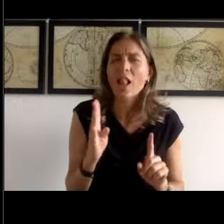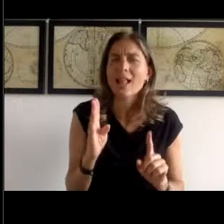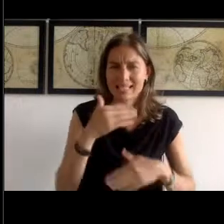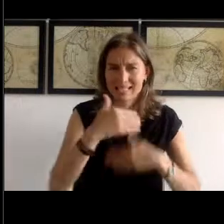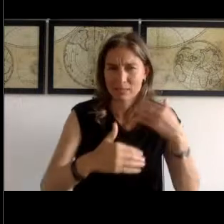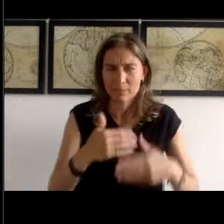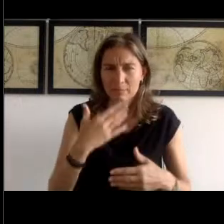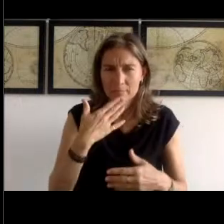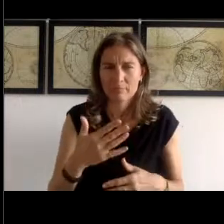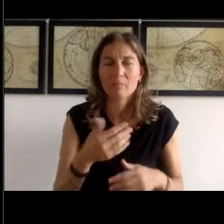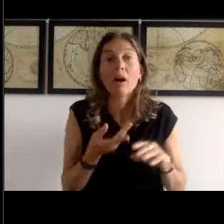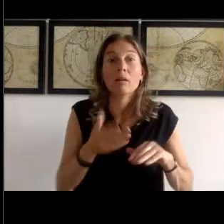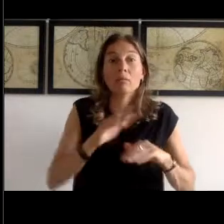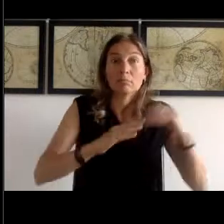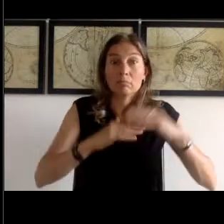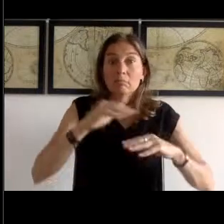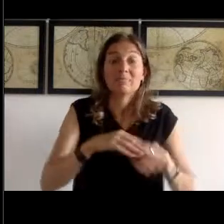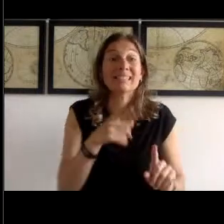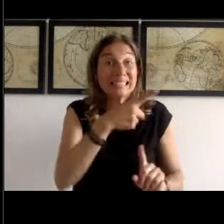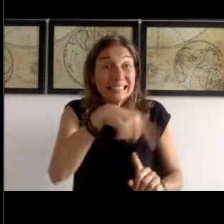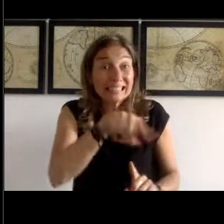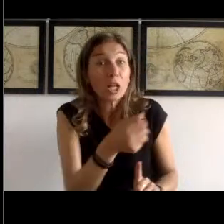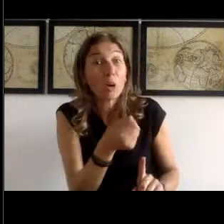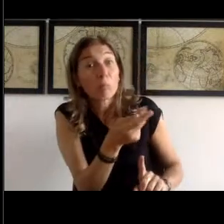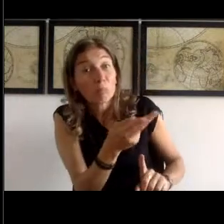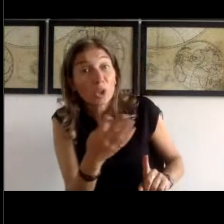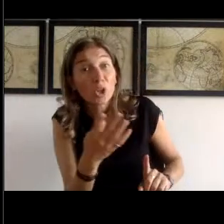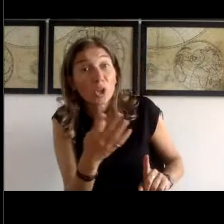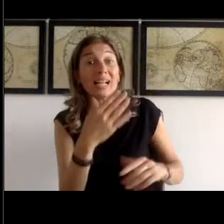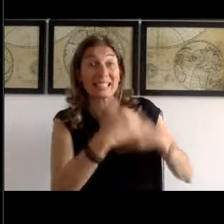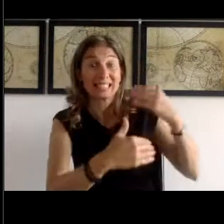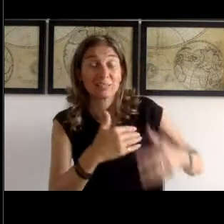I assume it means other graduates that have done Erasmus.